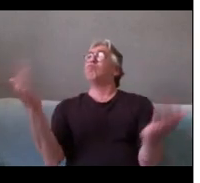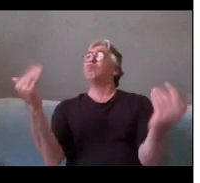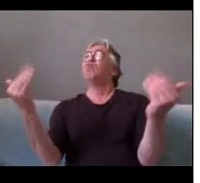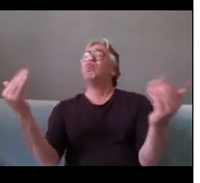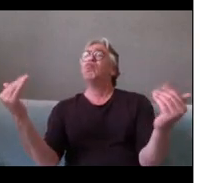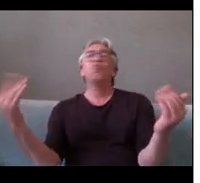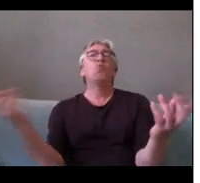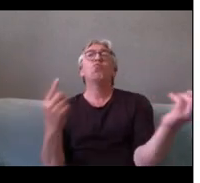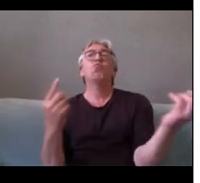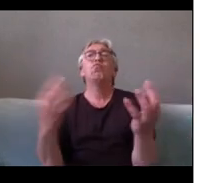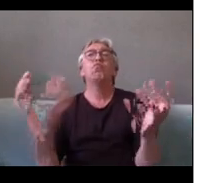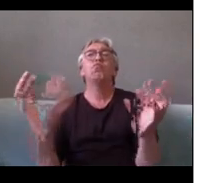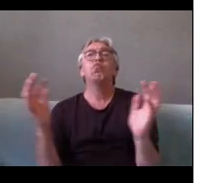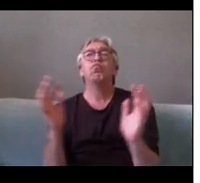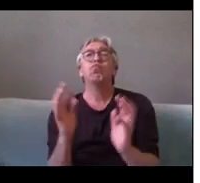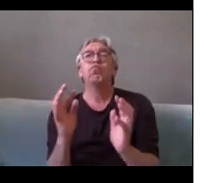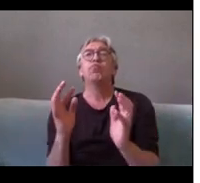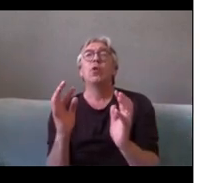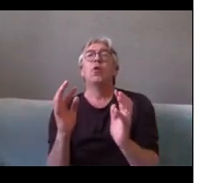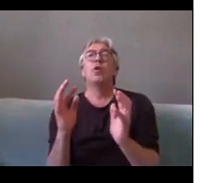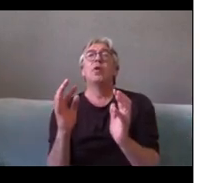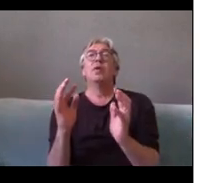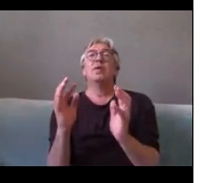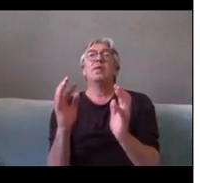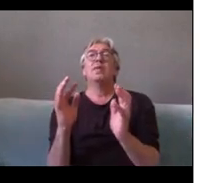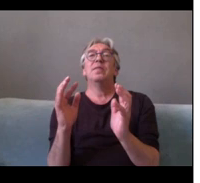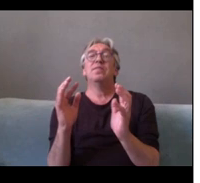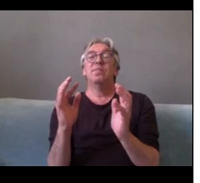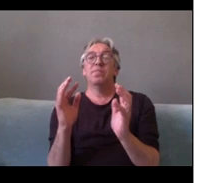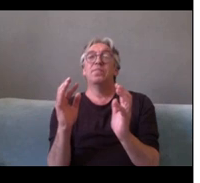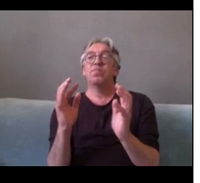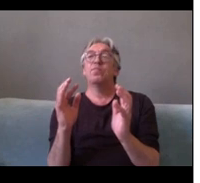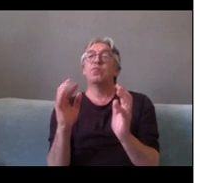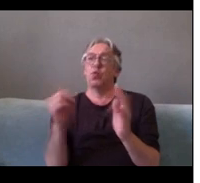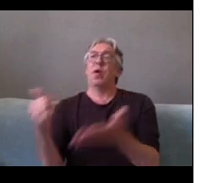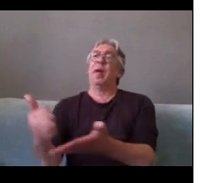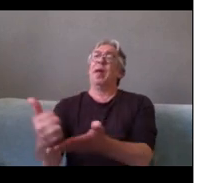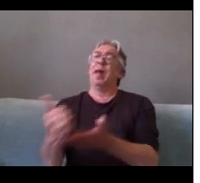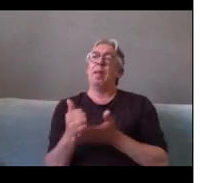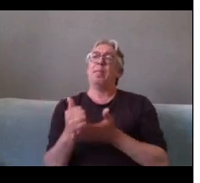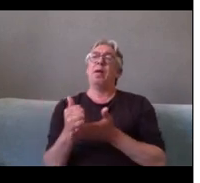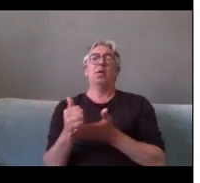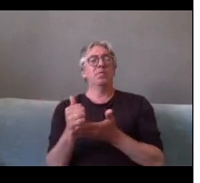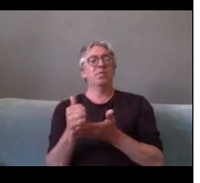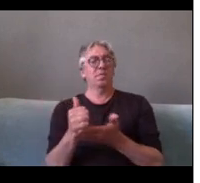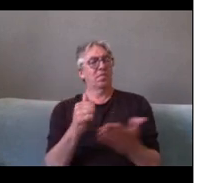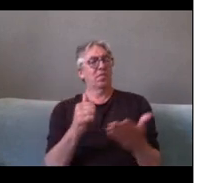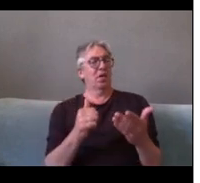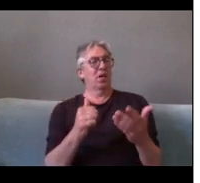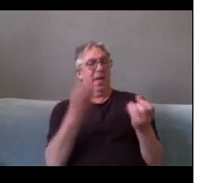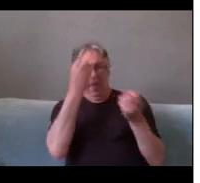I also want to touch on how the empowerment in Kenya through evidence based data.